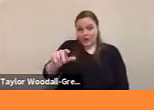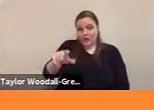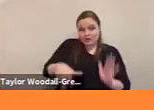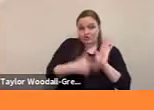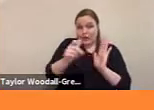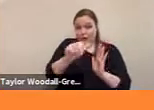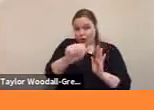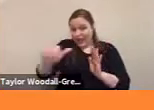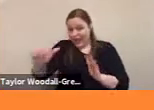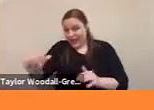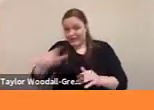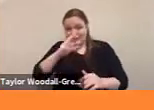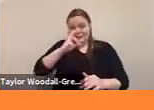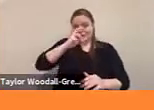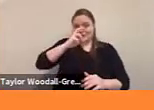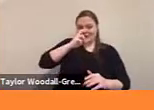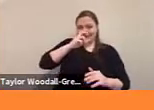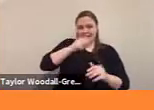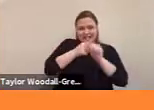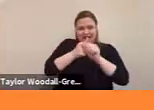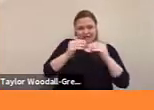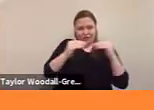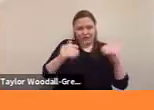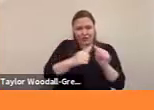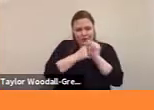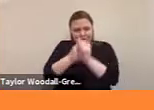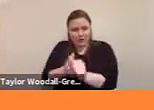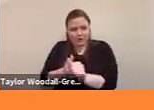the normal text would need to meet a 7.1